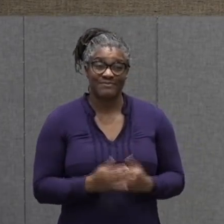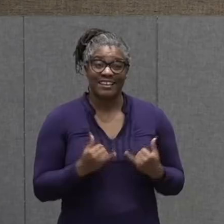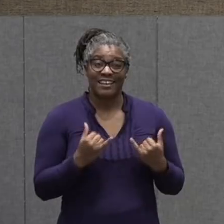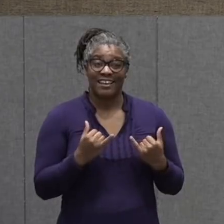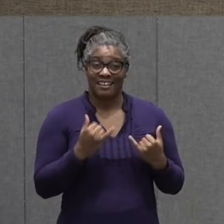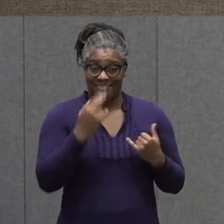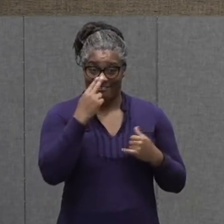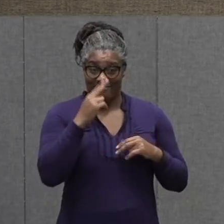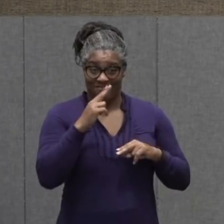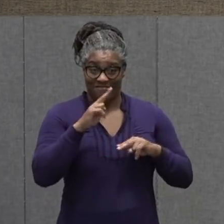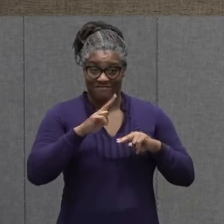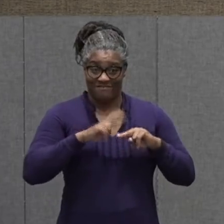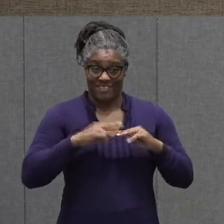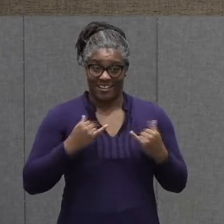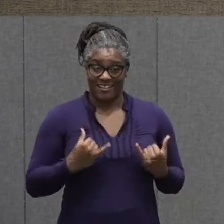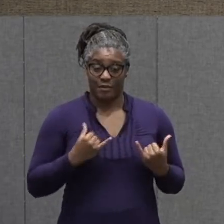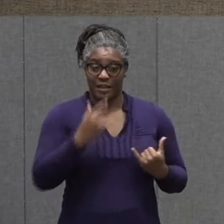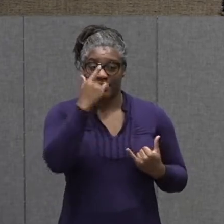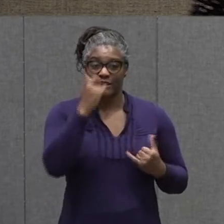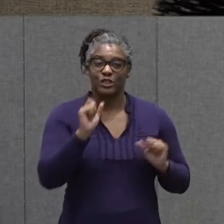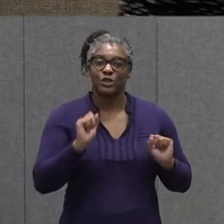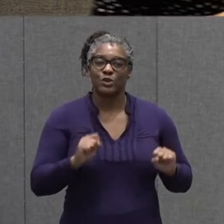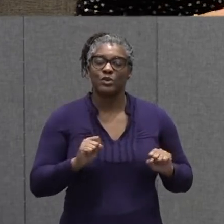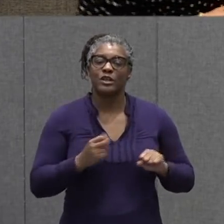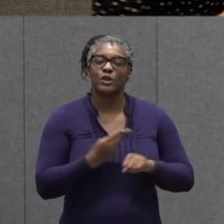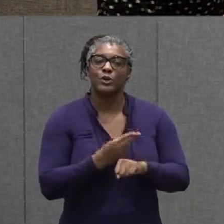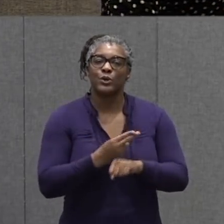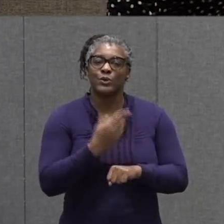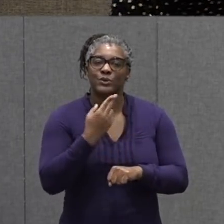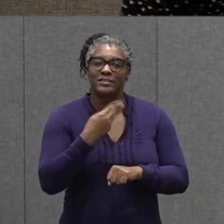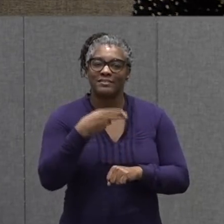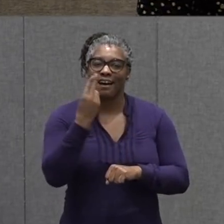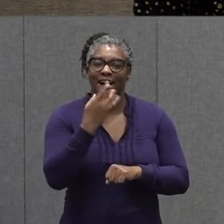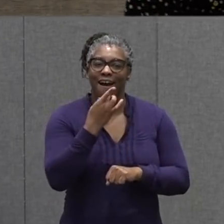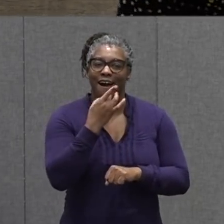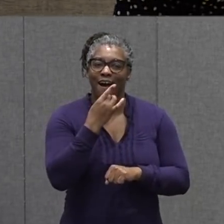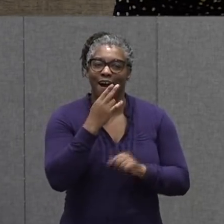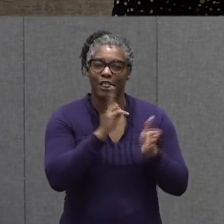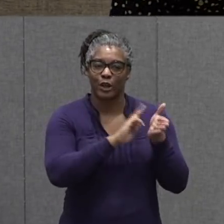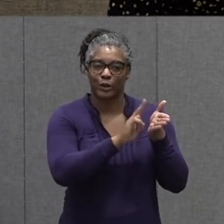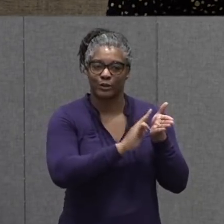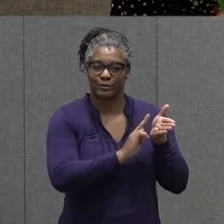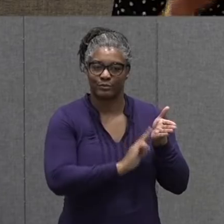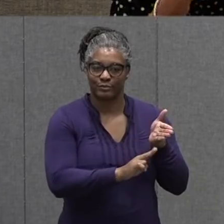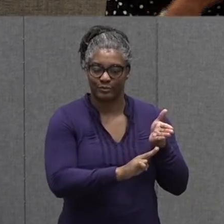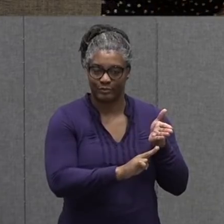if you have them, and if you don't, you can mark the text.